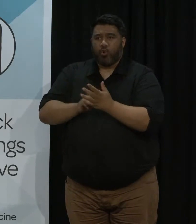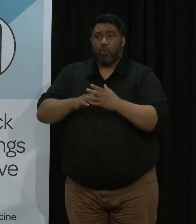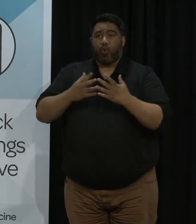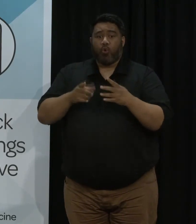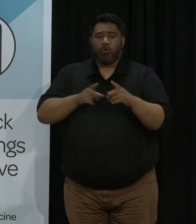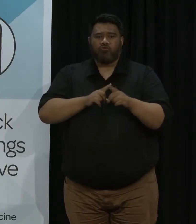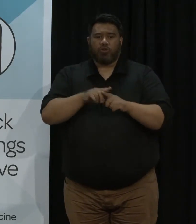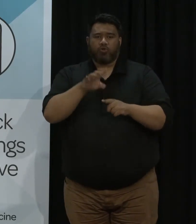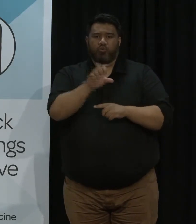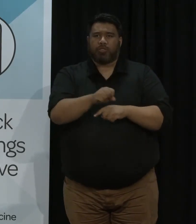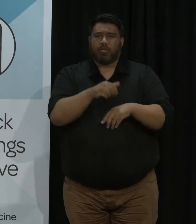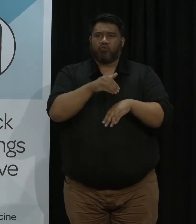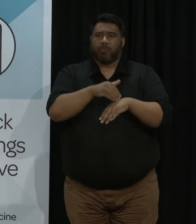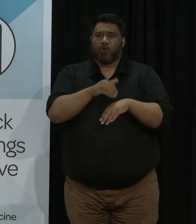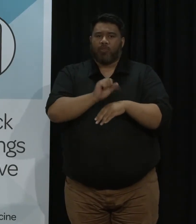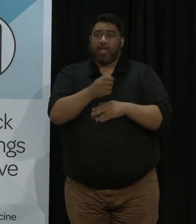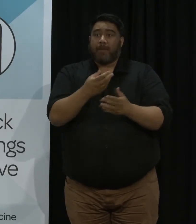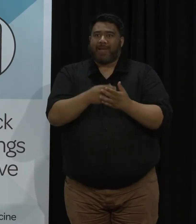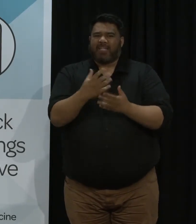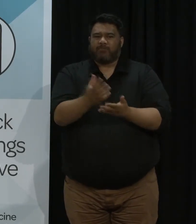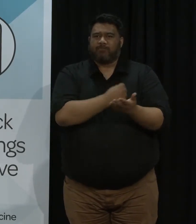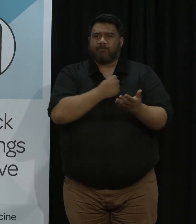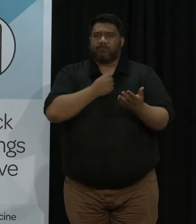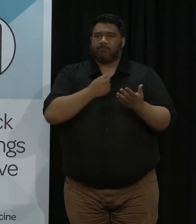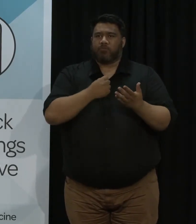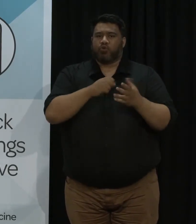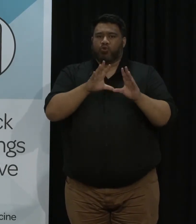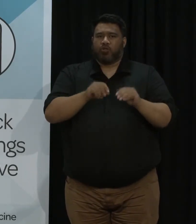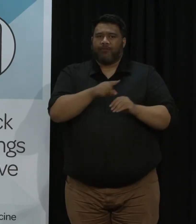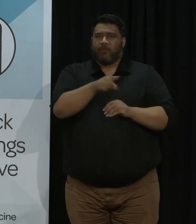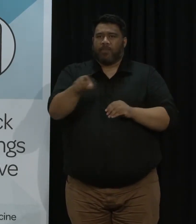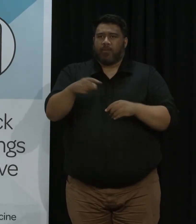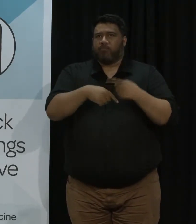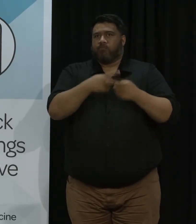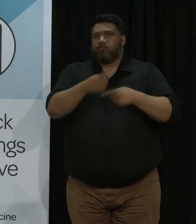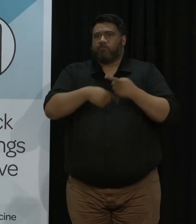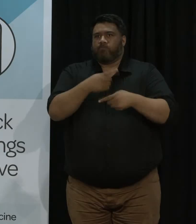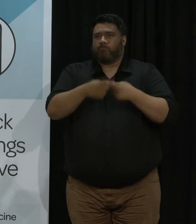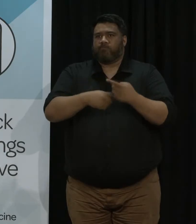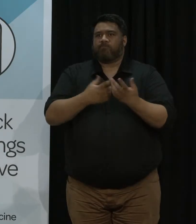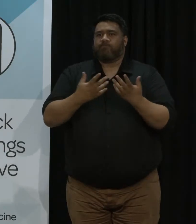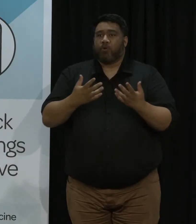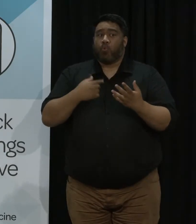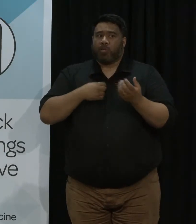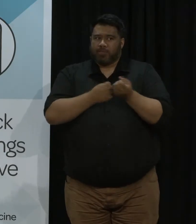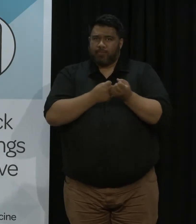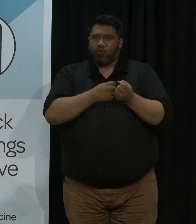the seizure of both firearms and criminal assets through a number of operations that have